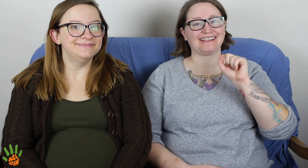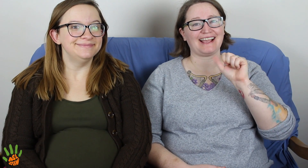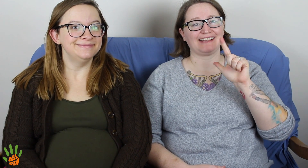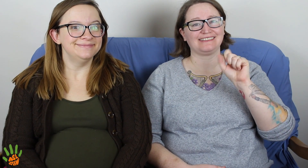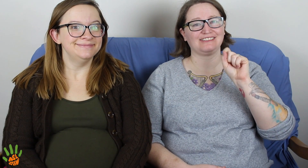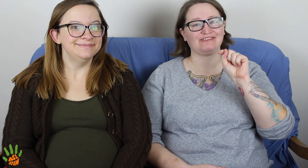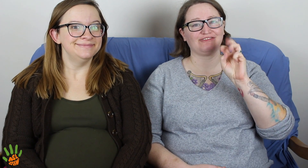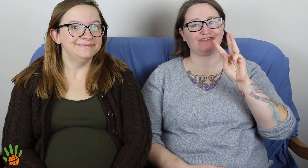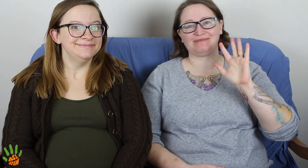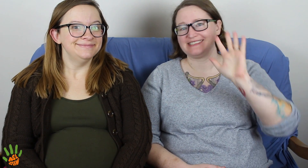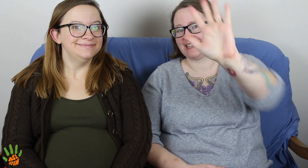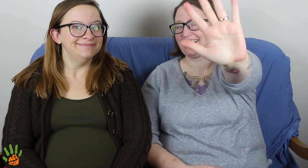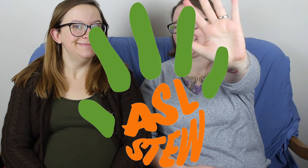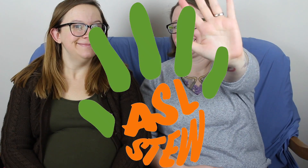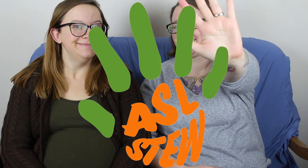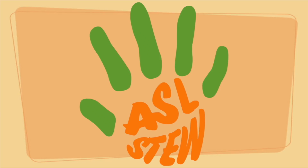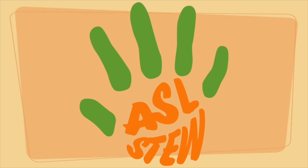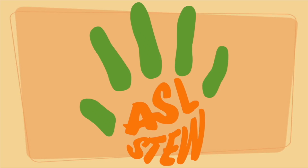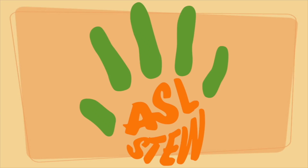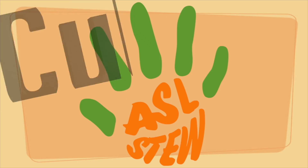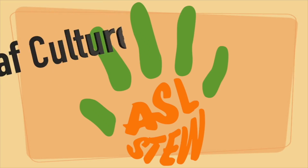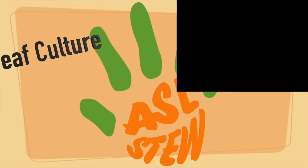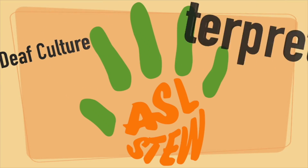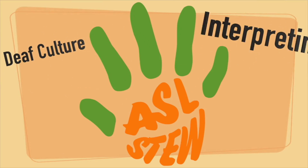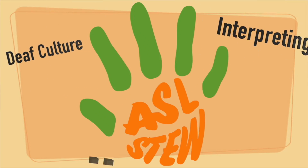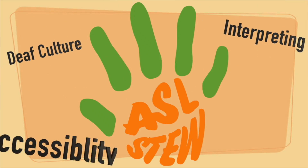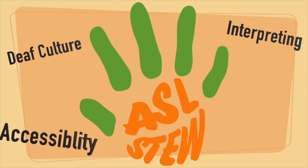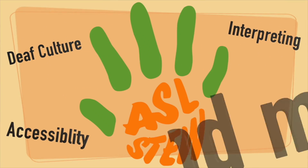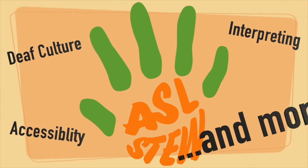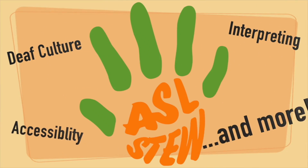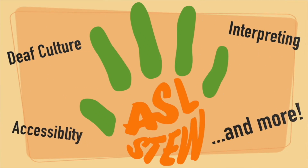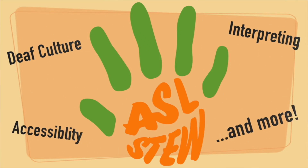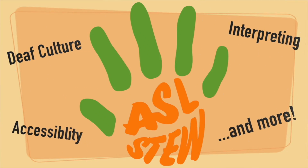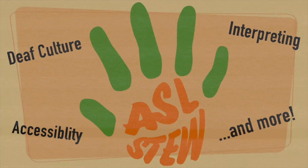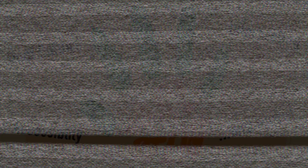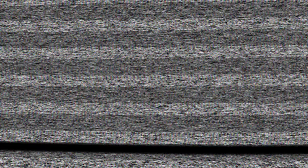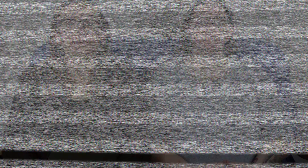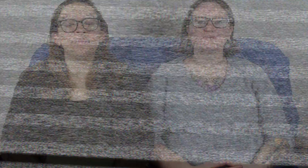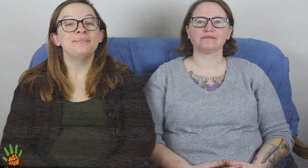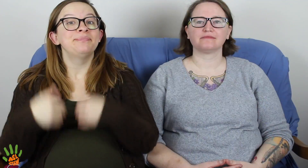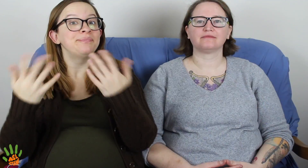This is ASL Stew!